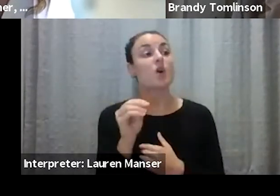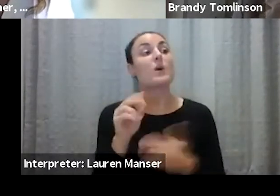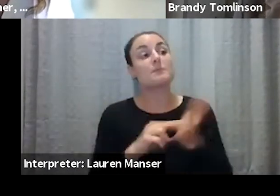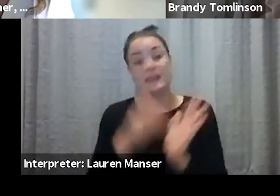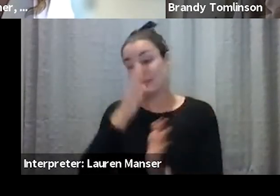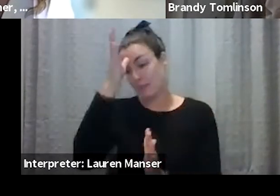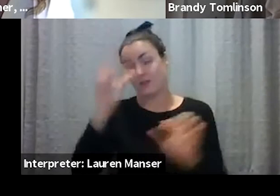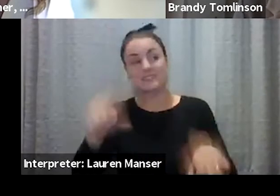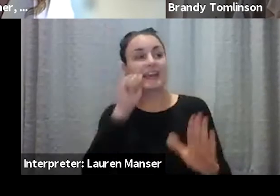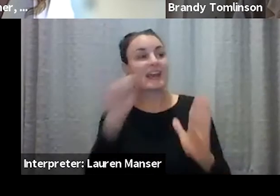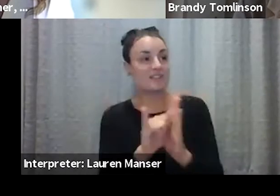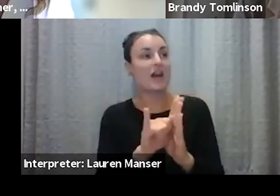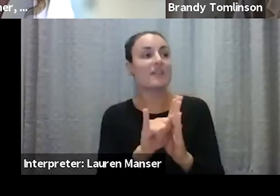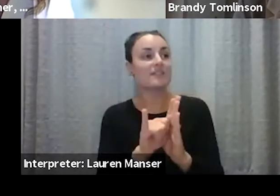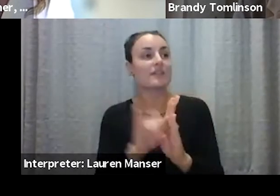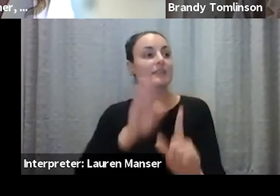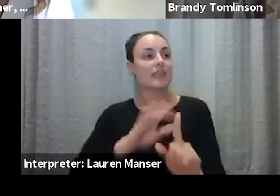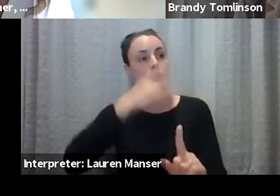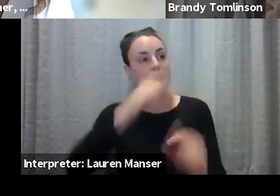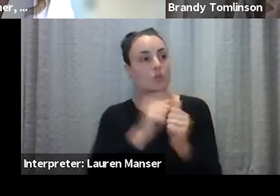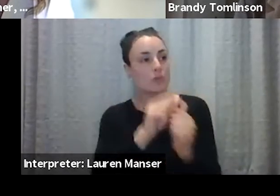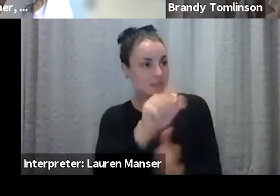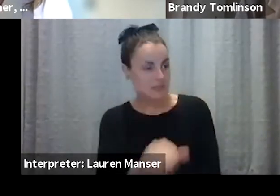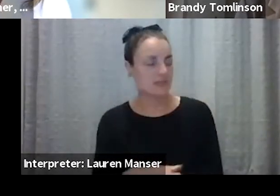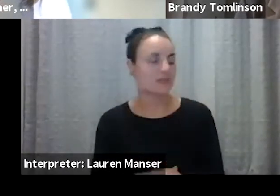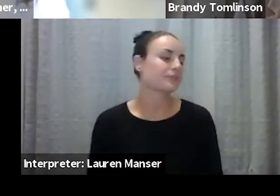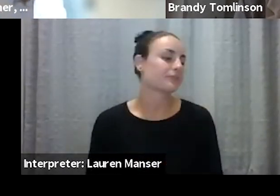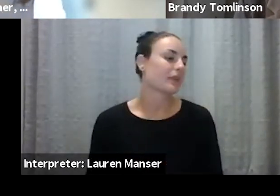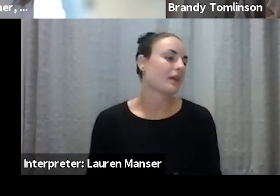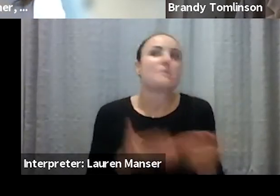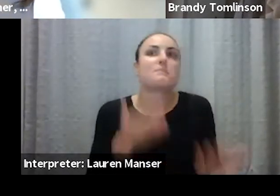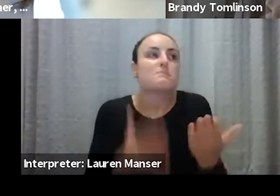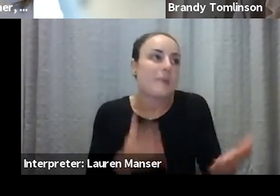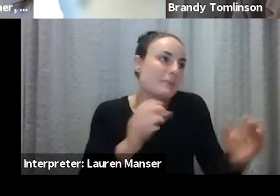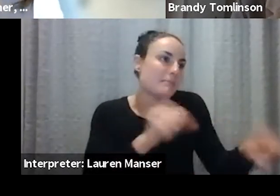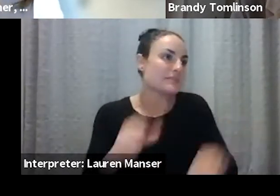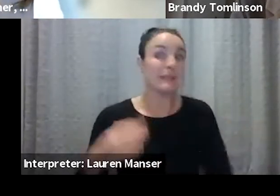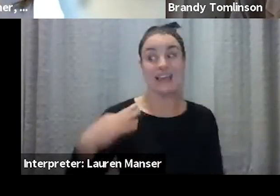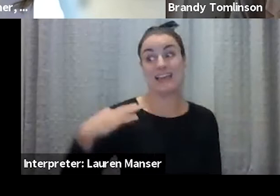So what does that look like? It could be a teacher recognizing that perhaps the student